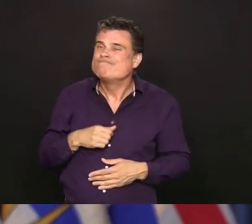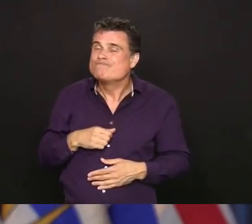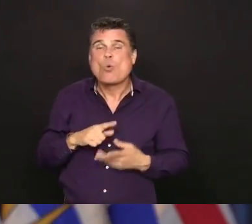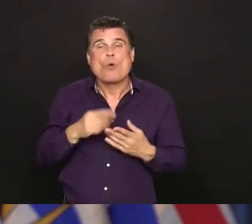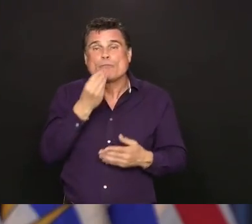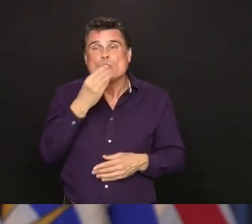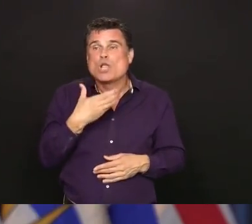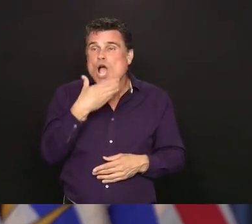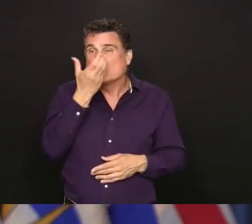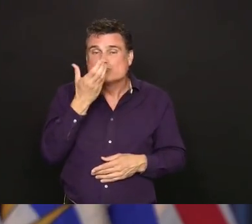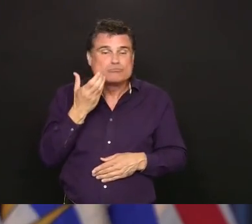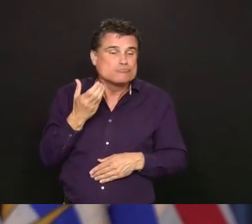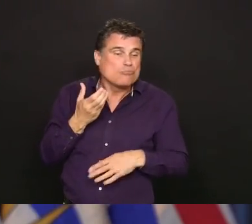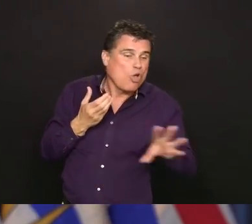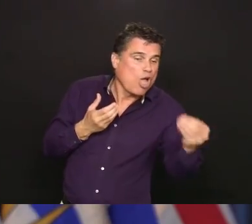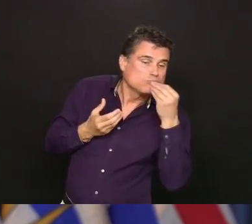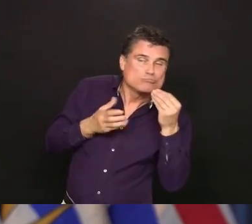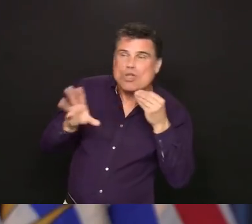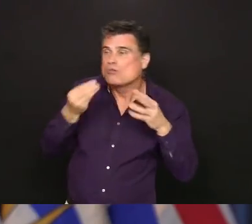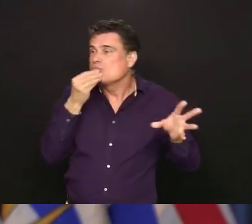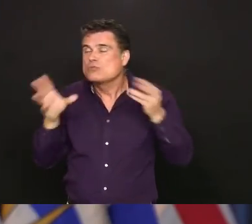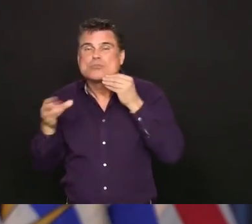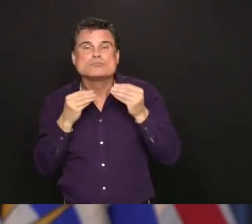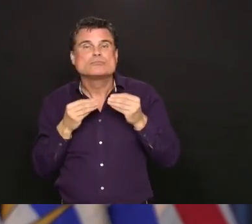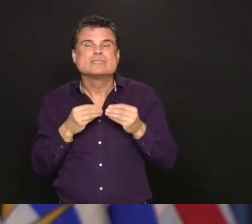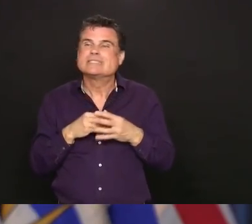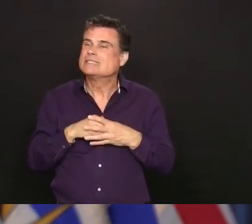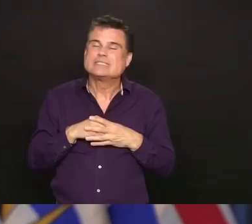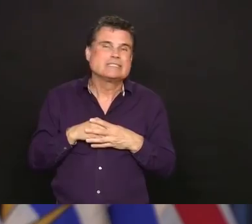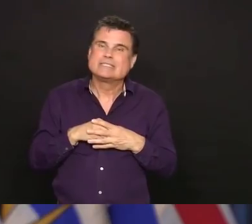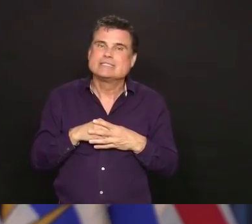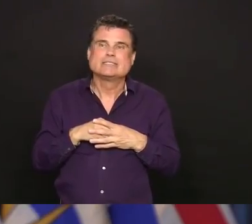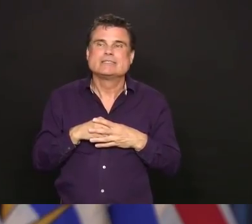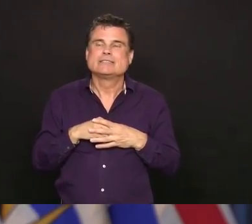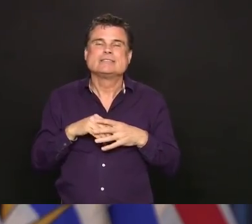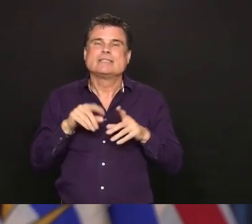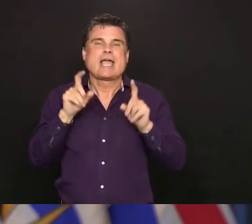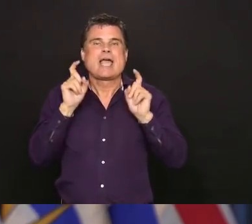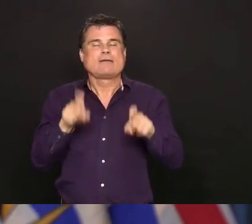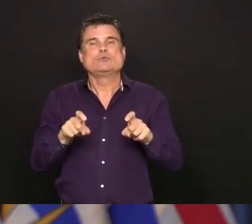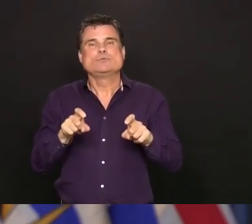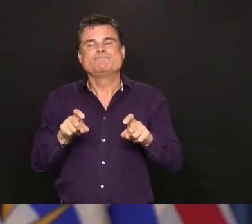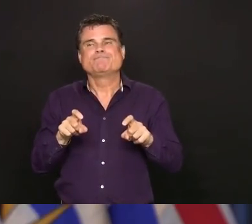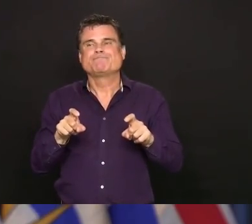We are also thinking about the numbers of people that are involved, and we may have to